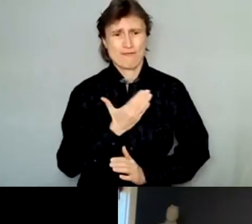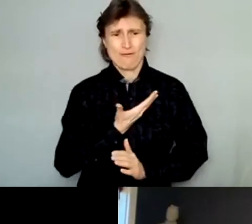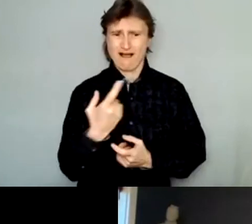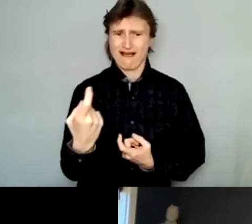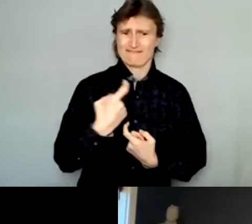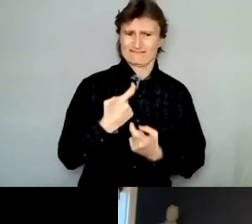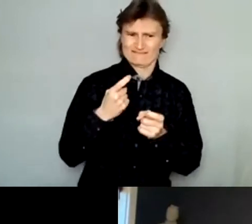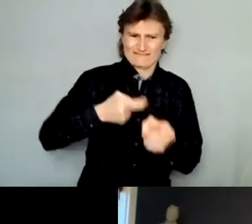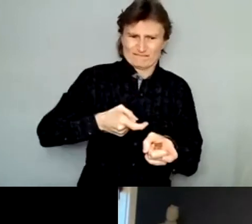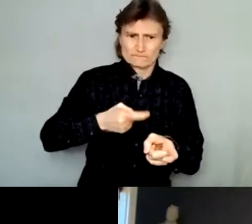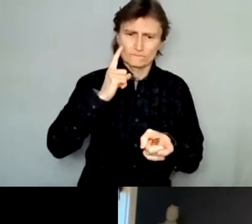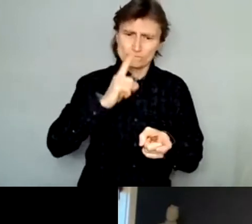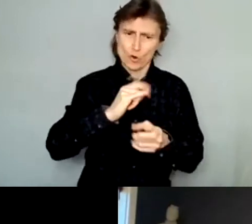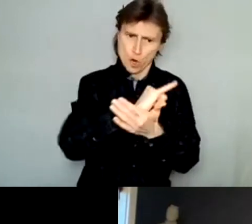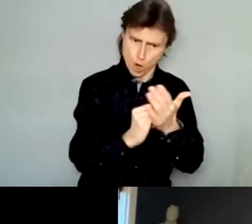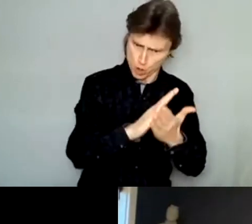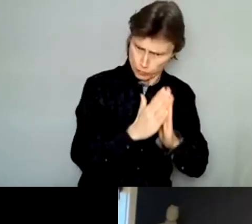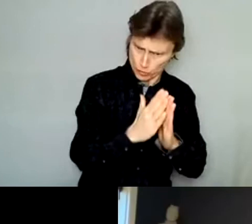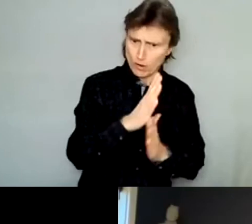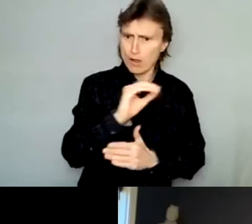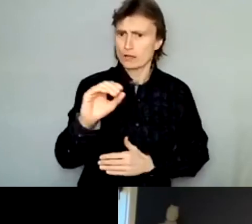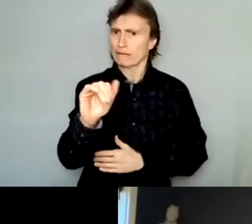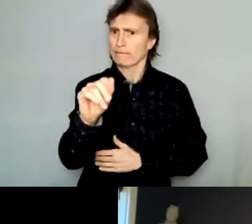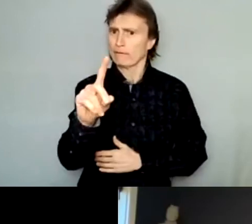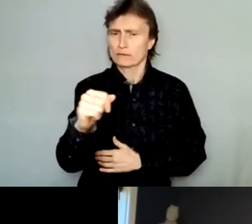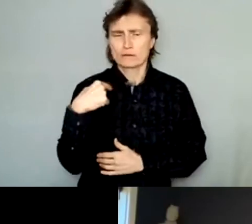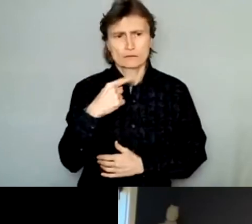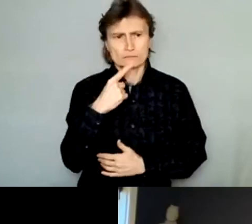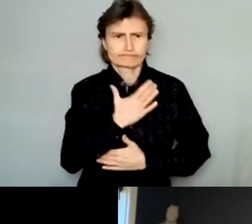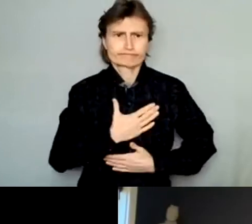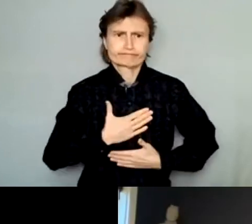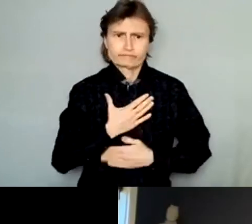And it's just a pleasure to be able to work with you.